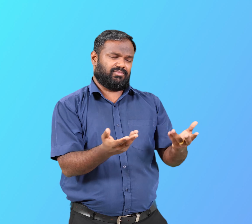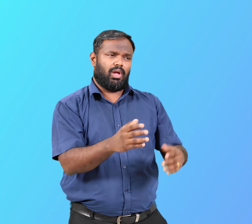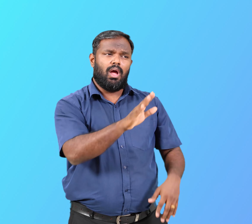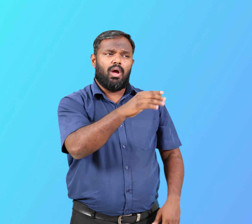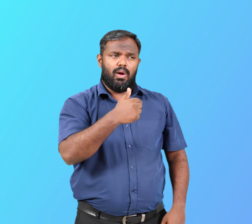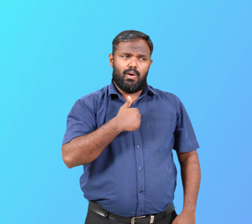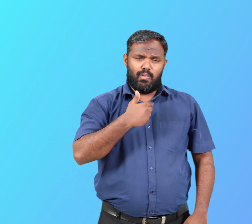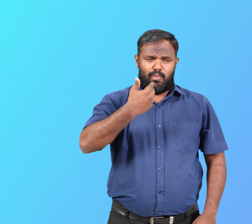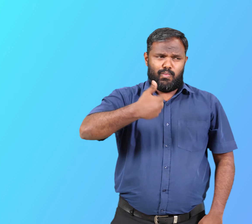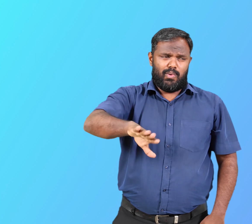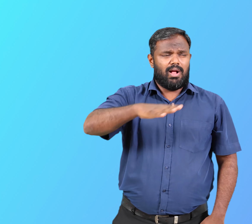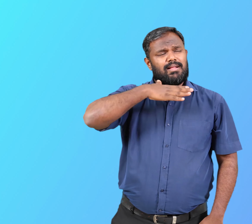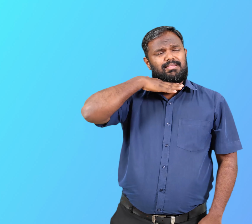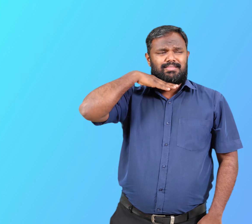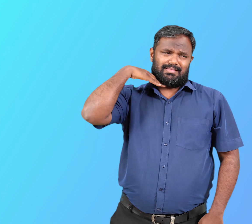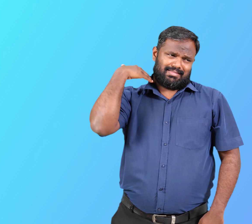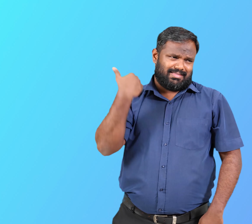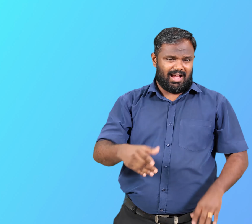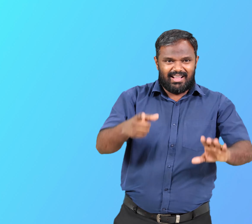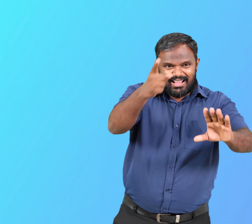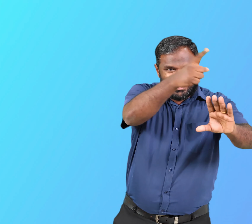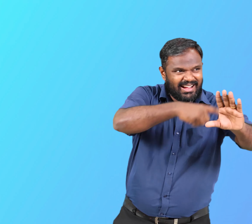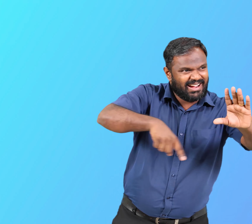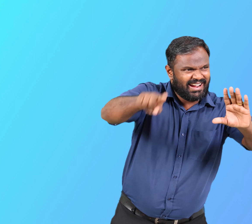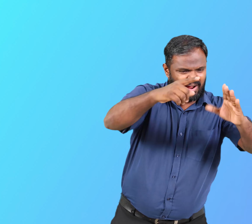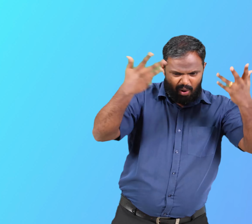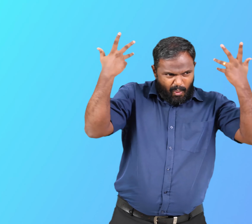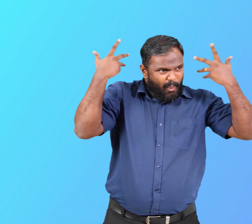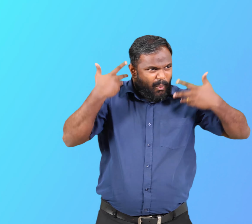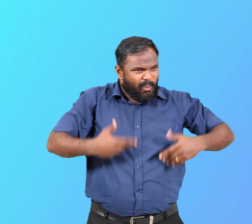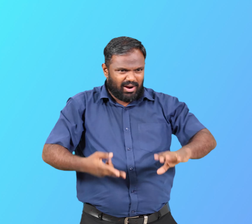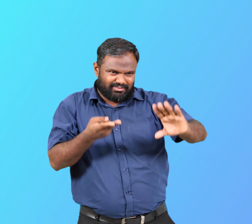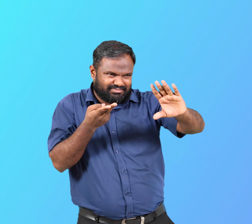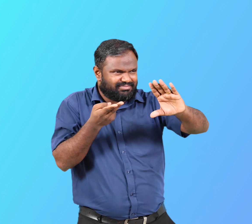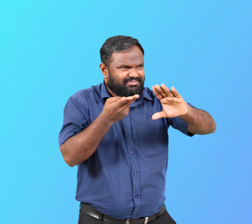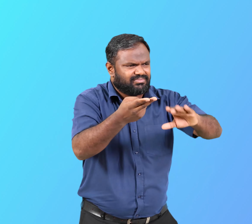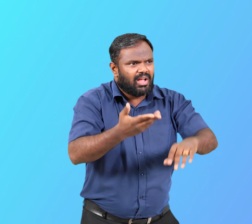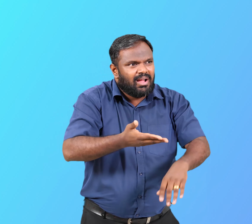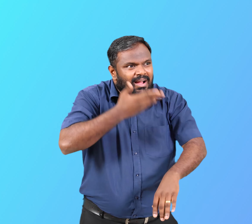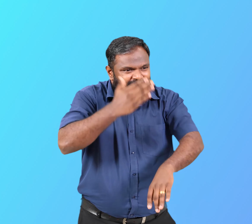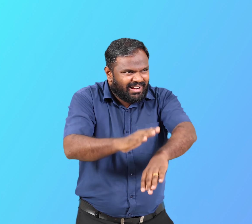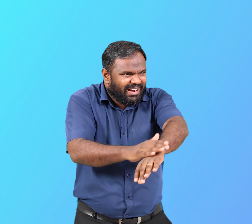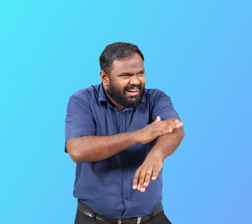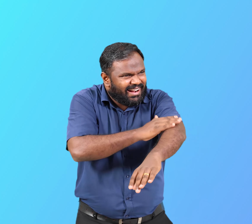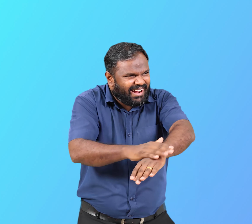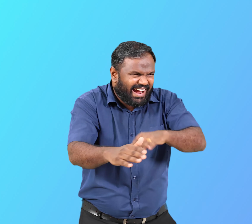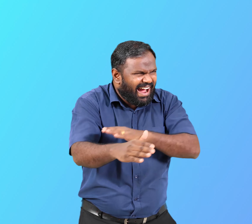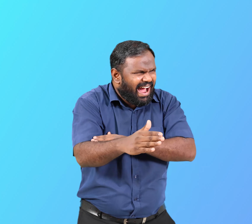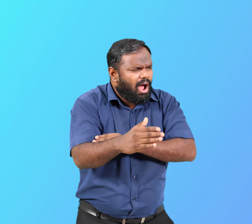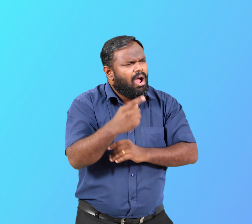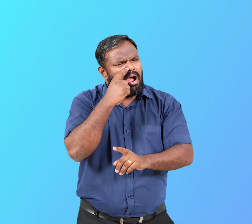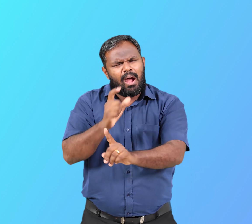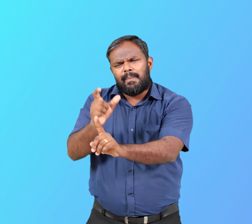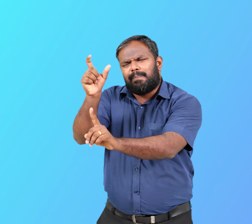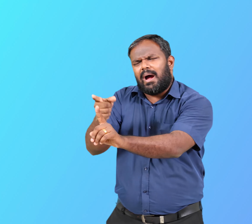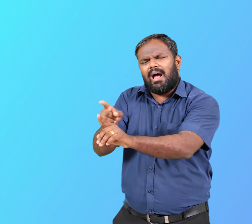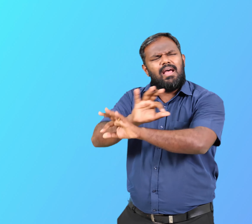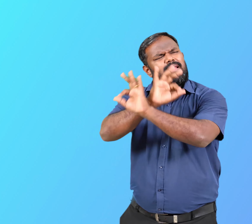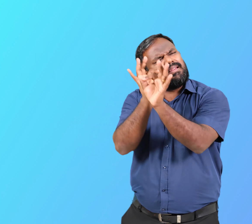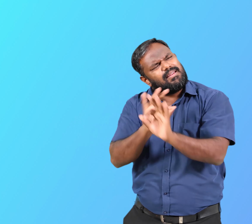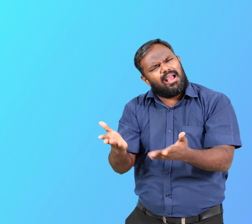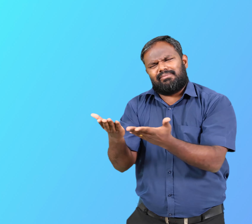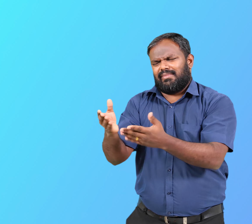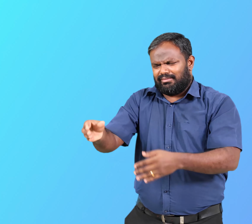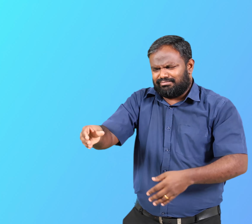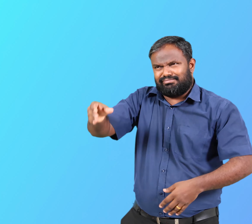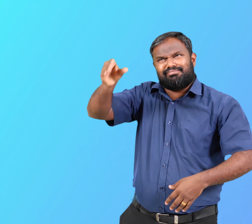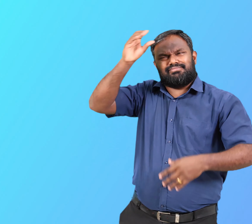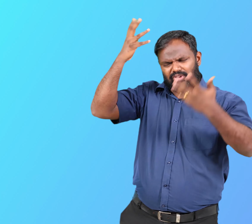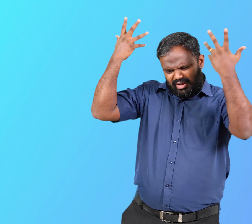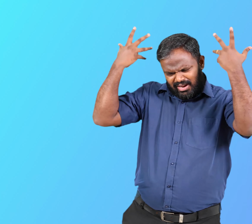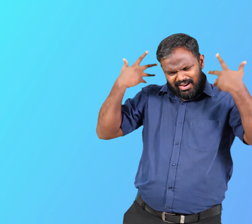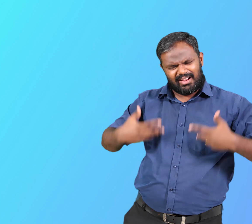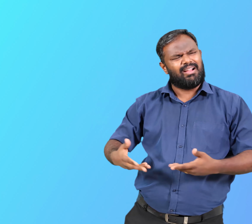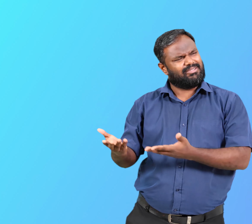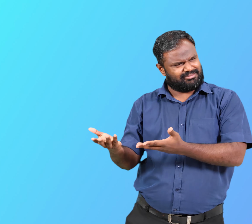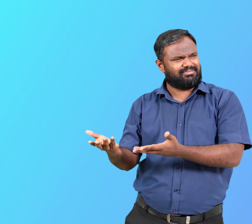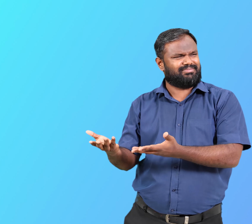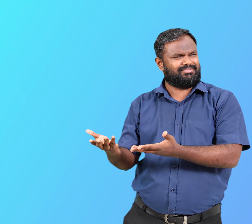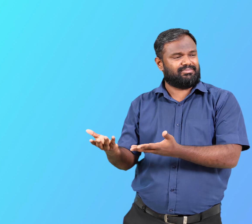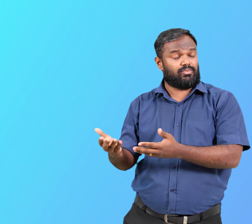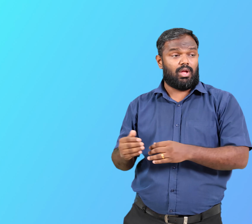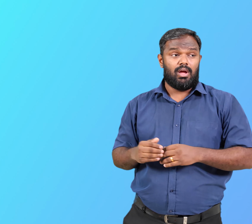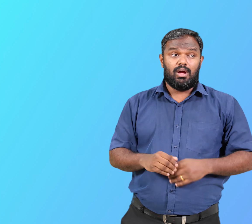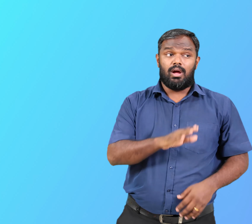This woman poured perfume on my body. She did this to prepare me for burial after I die.